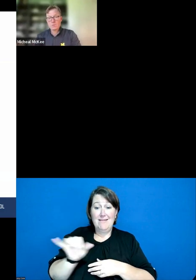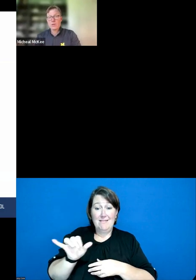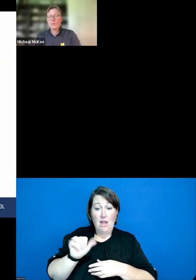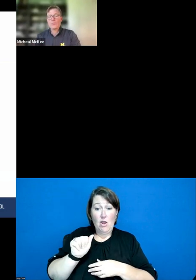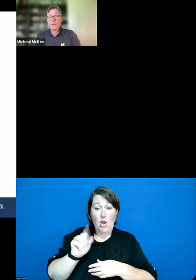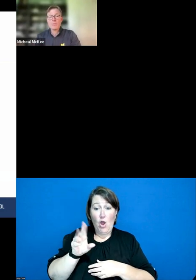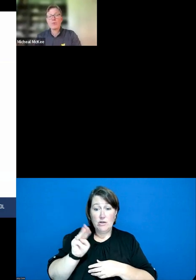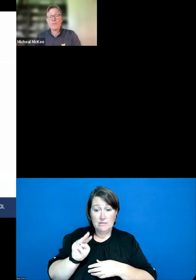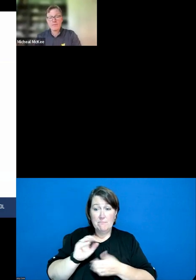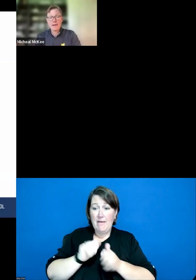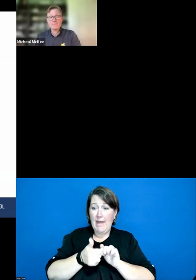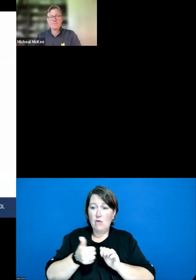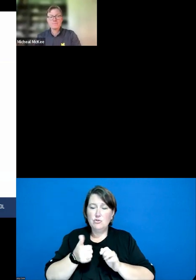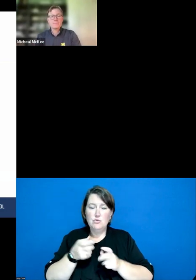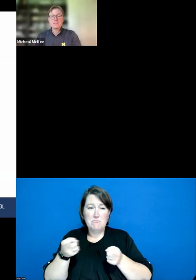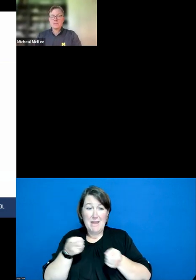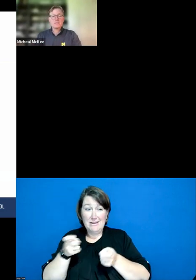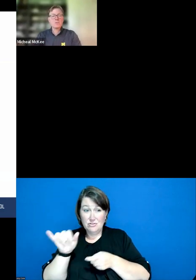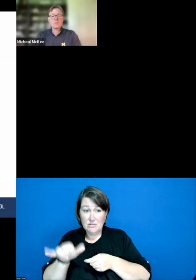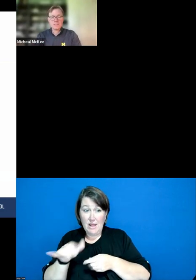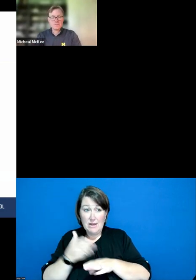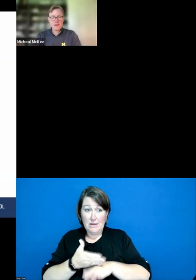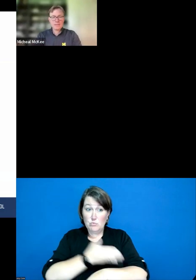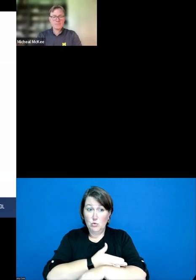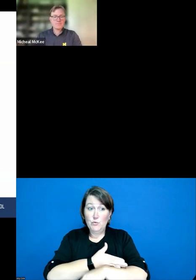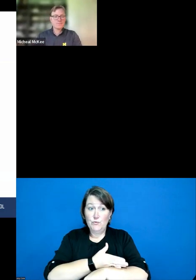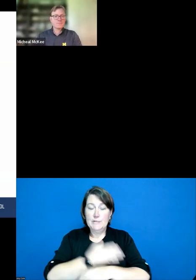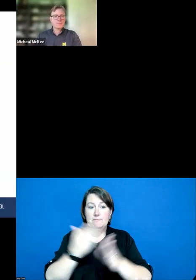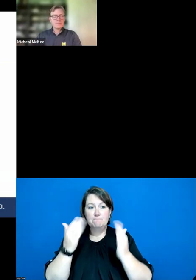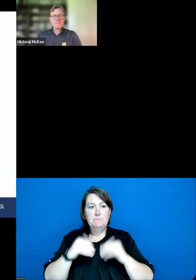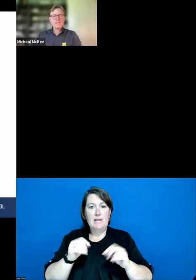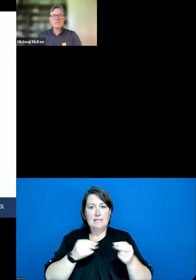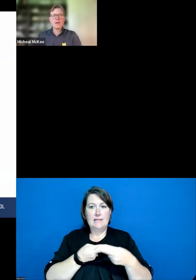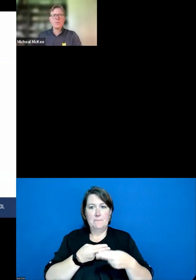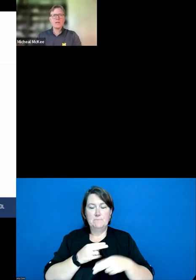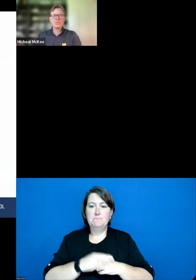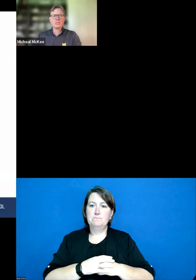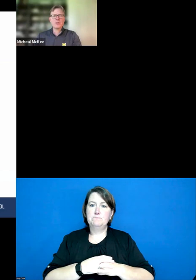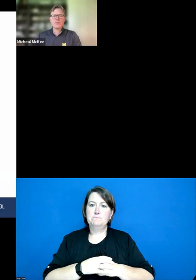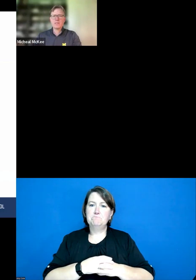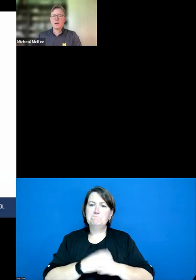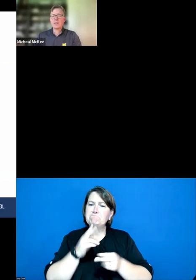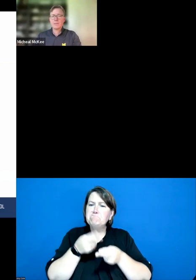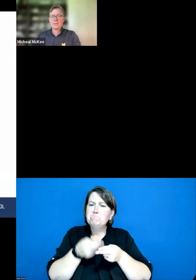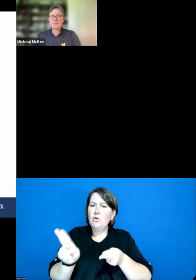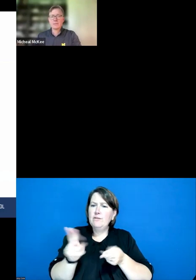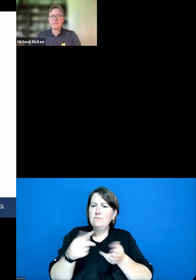and hopefully improve on that. So let's go to the next slide. So I want to just briefly talk about some of